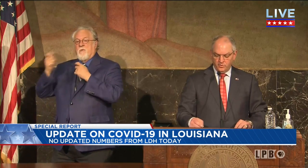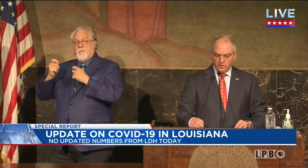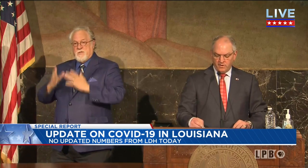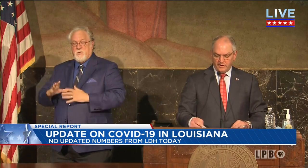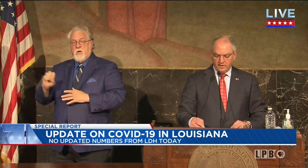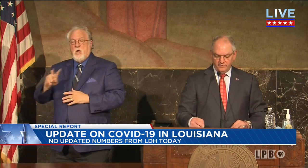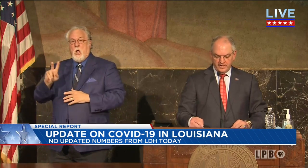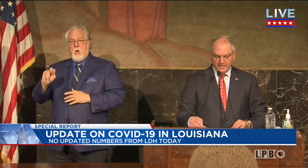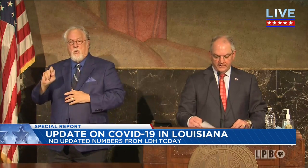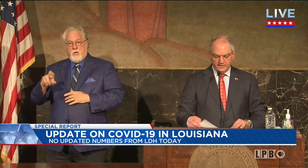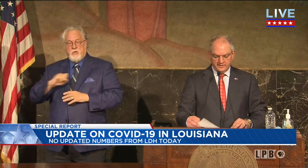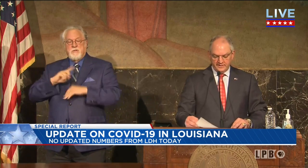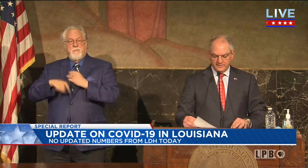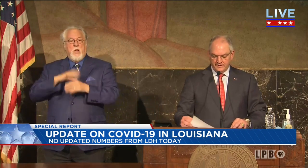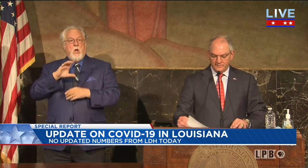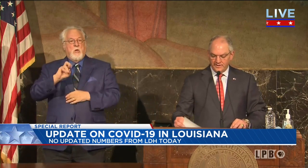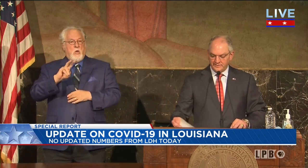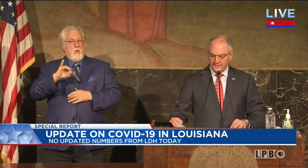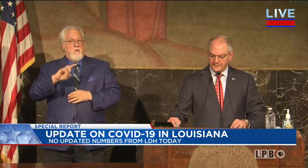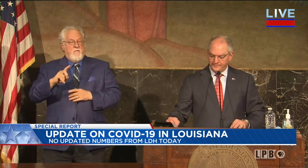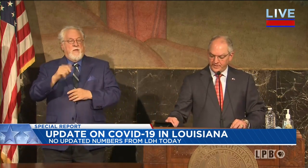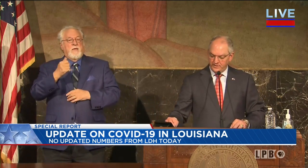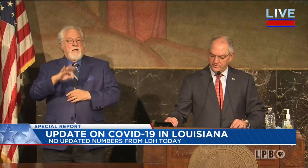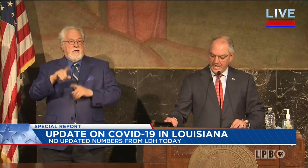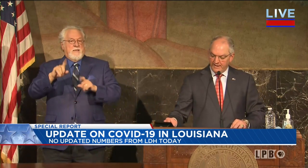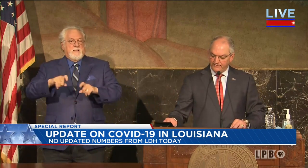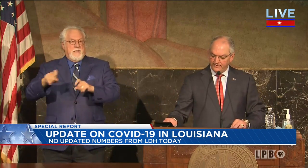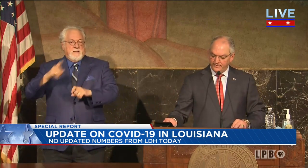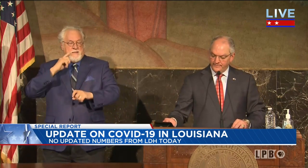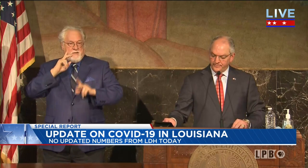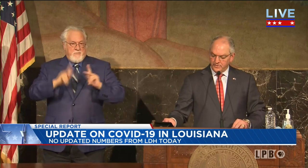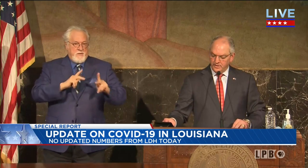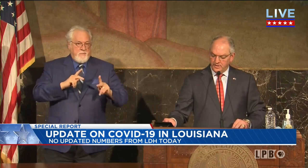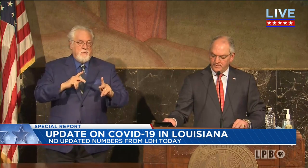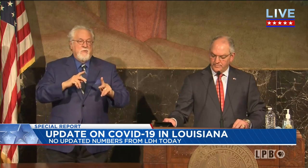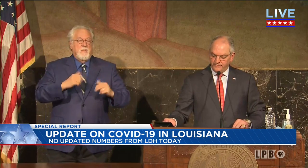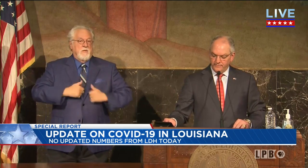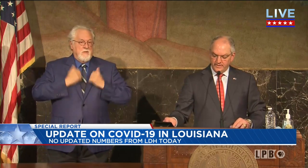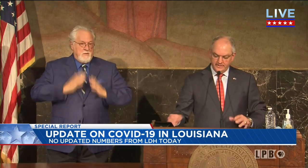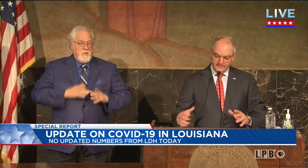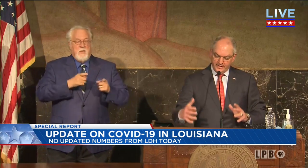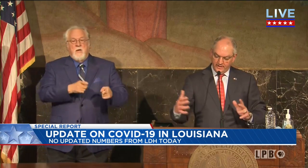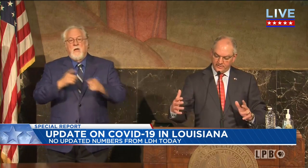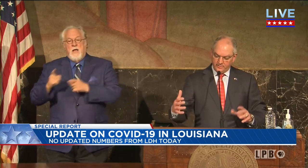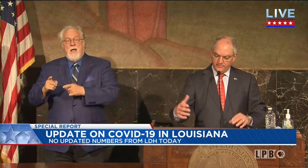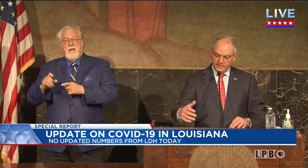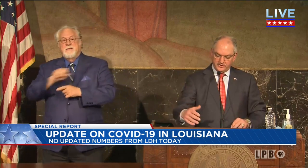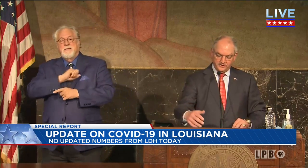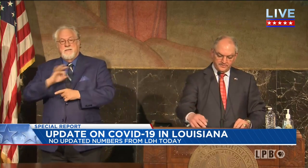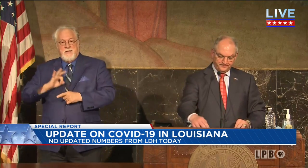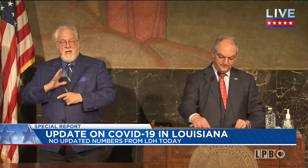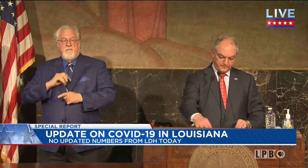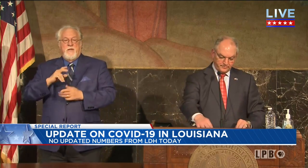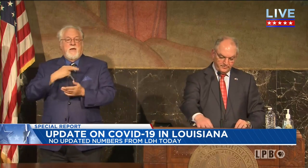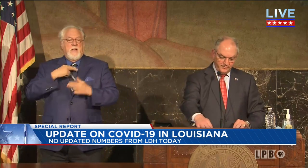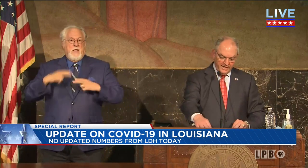AND OUTLINING THE REQUIREMENTS OF L.D.H. AND THE MEDICAID PROGRAM FOR NURSING FACILITIES